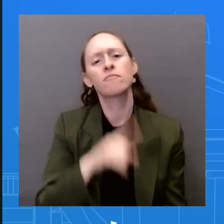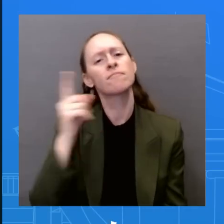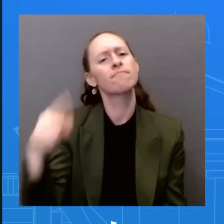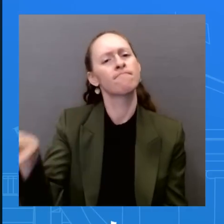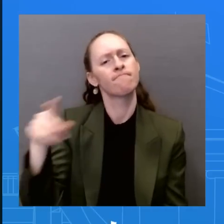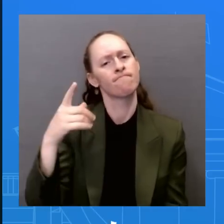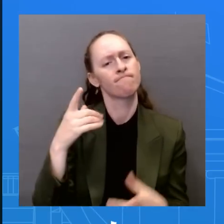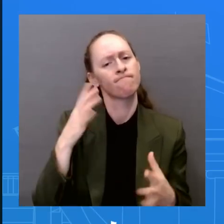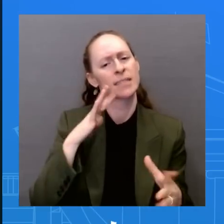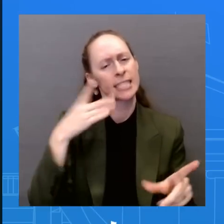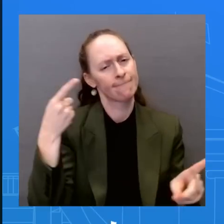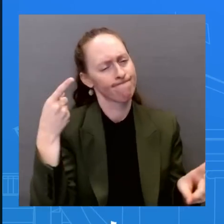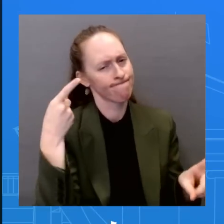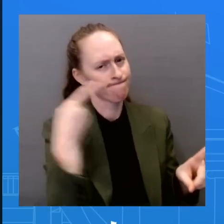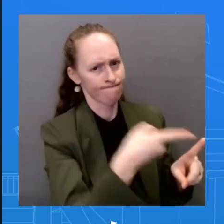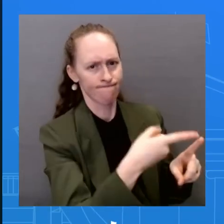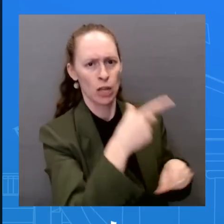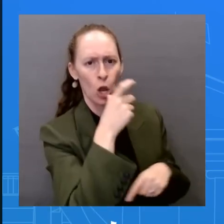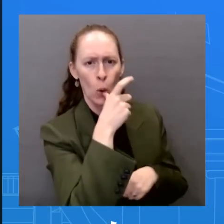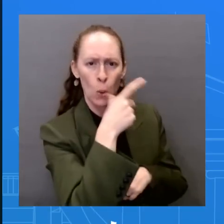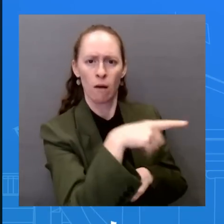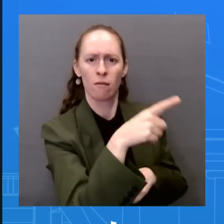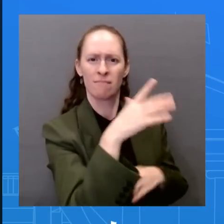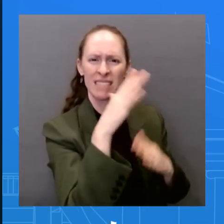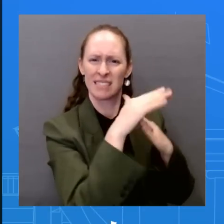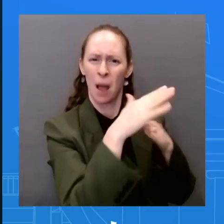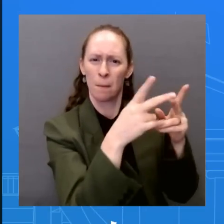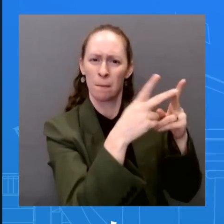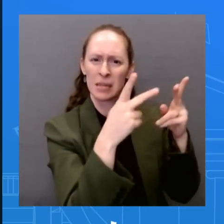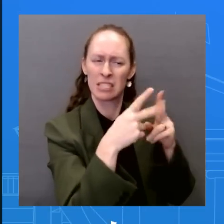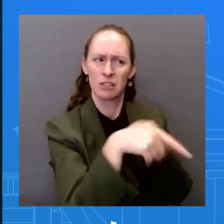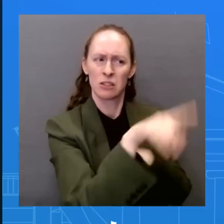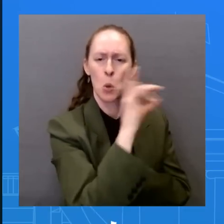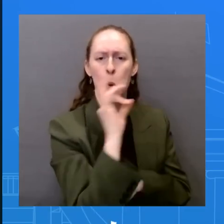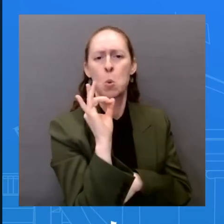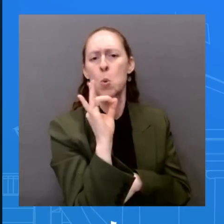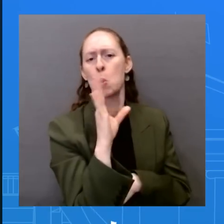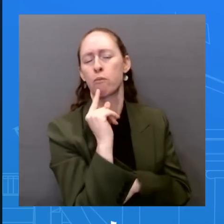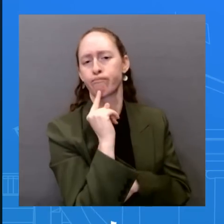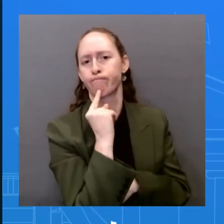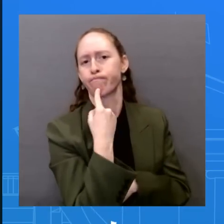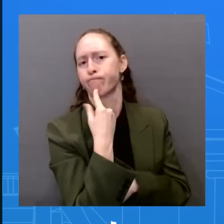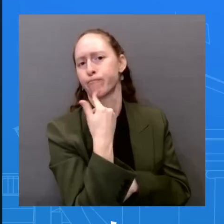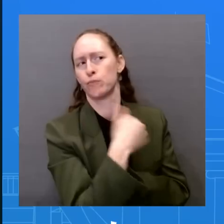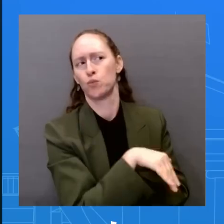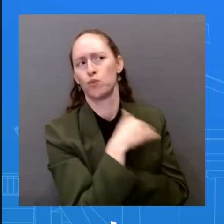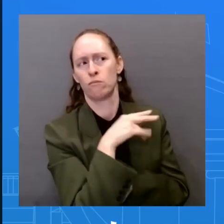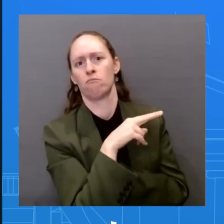who threaten that very, very value -- core value of who we are as a country.